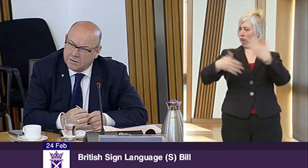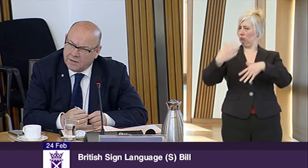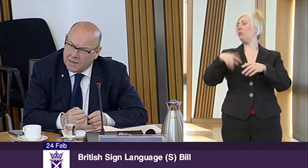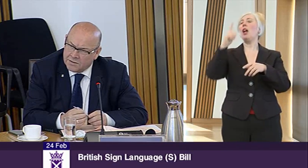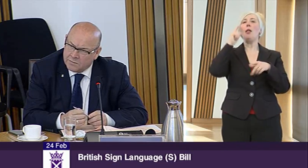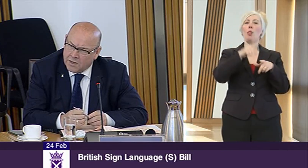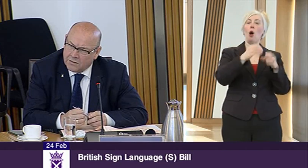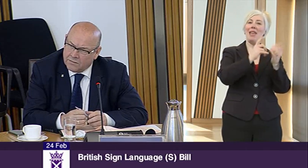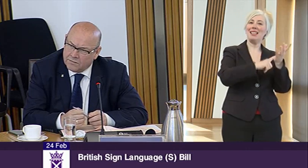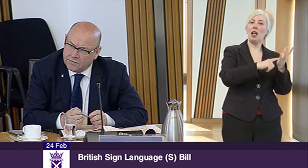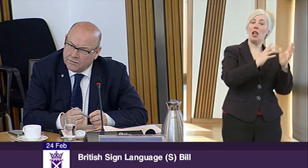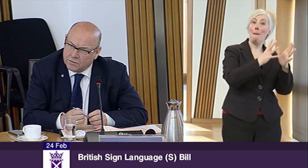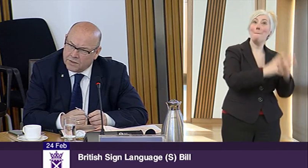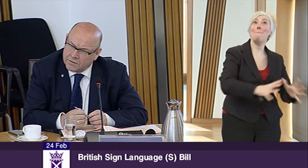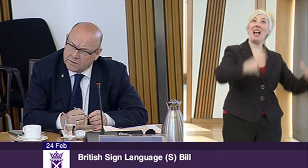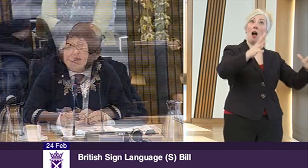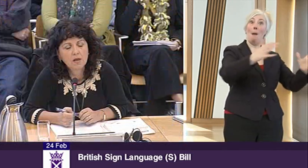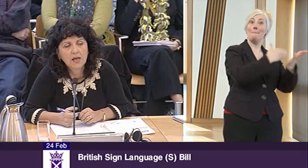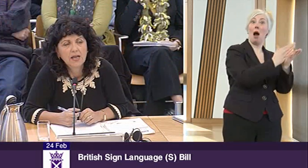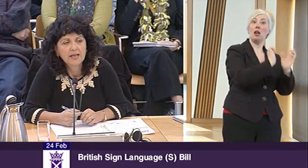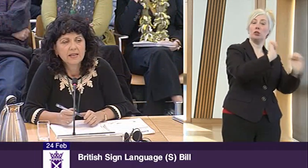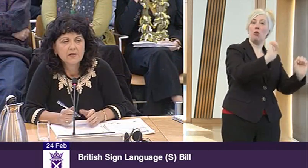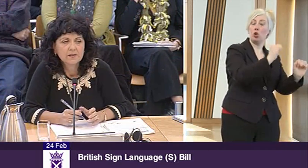that BSL was the largest part of those services.